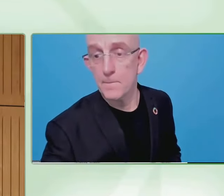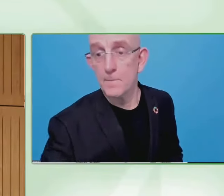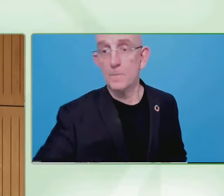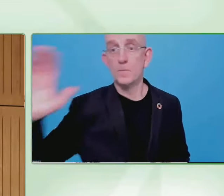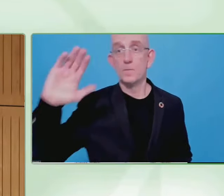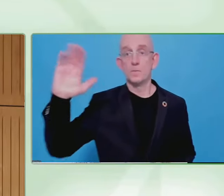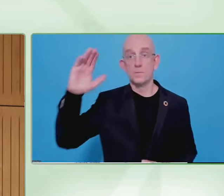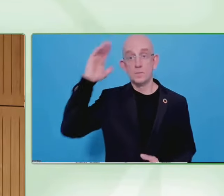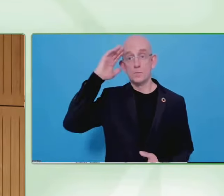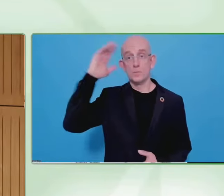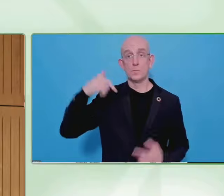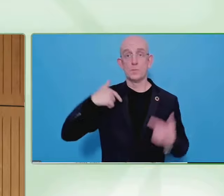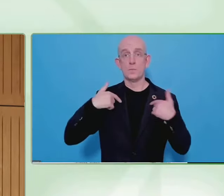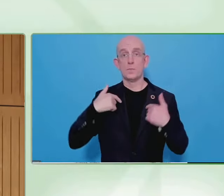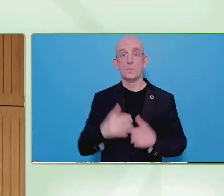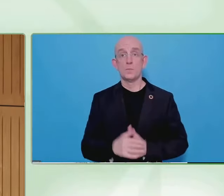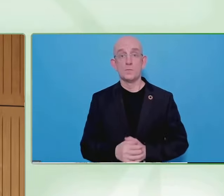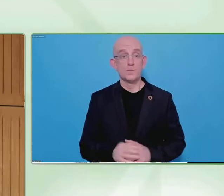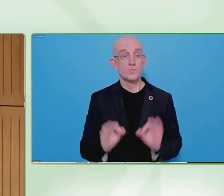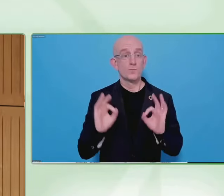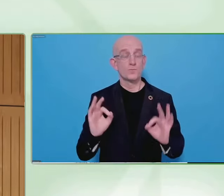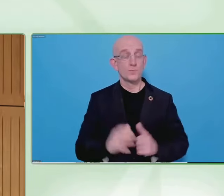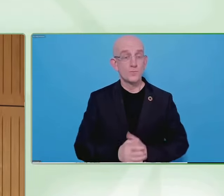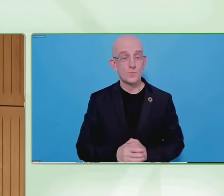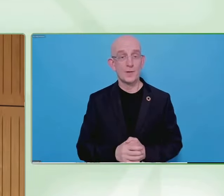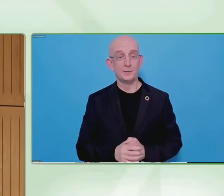Thank you for coming to our session.